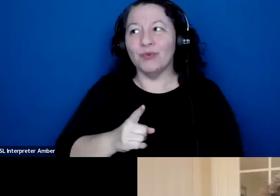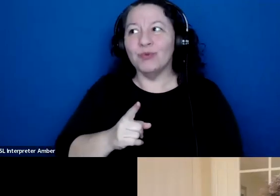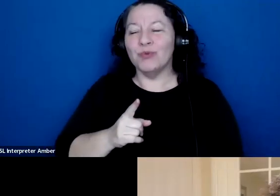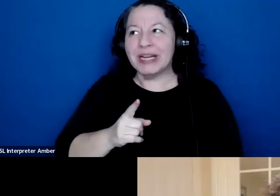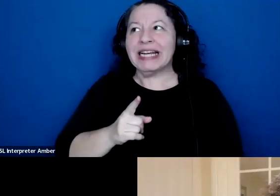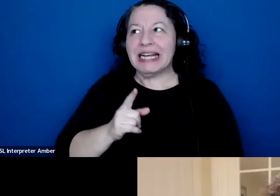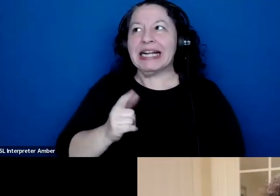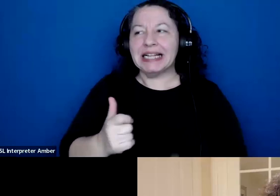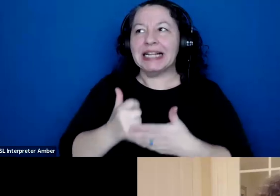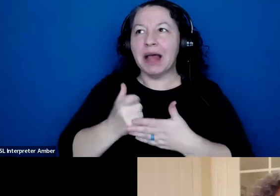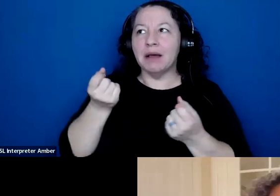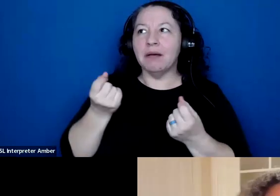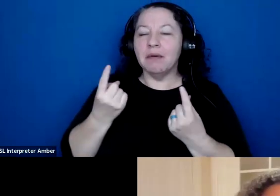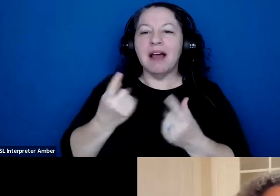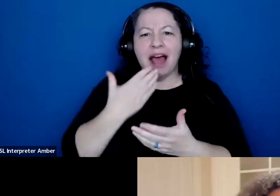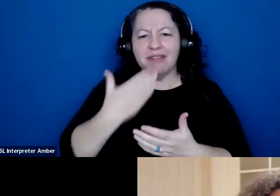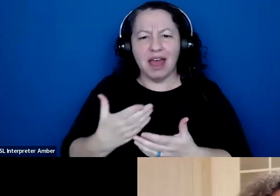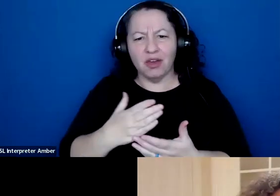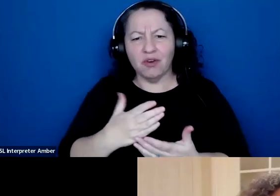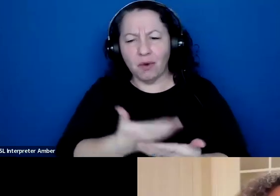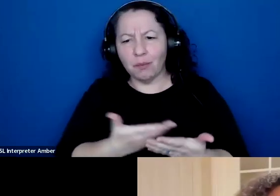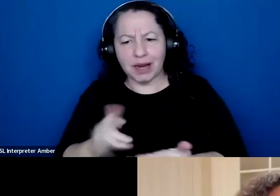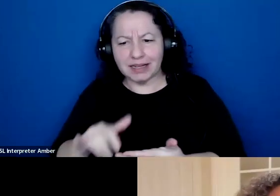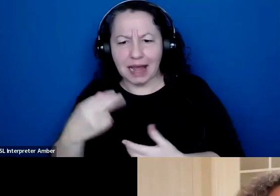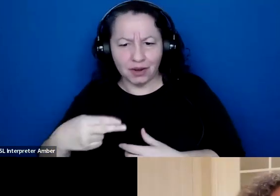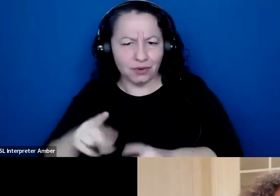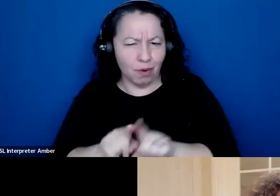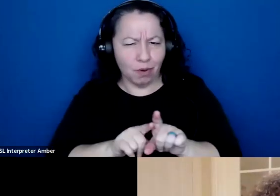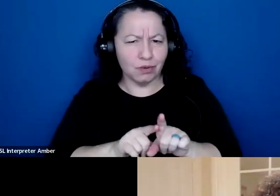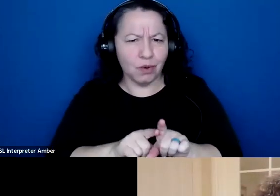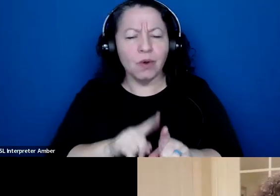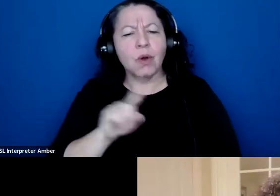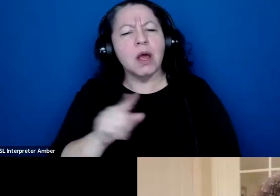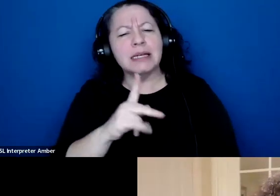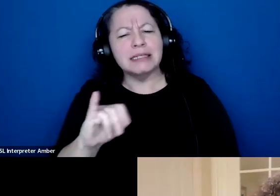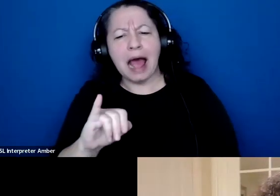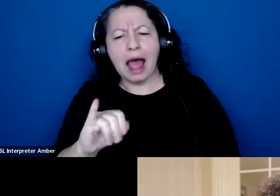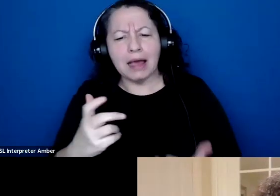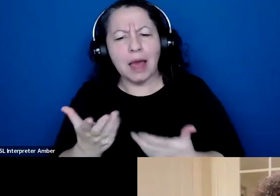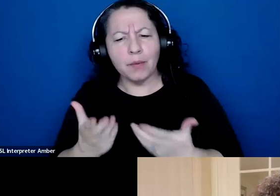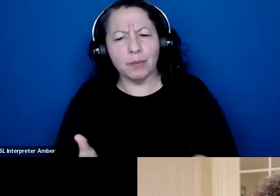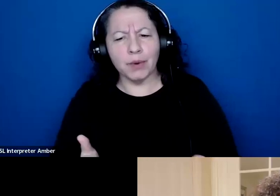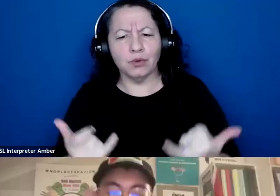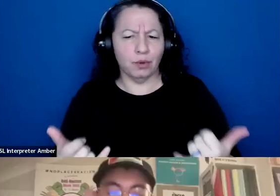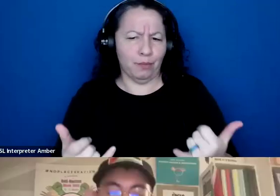And thanks for grounding us in that history a bit. Zaki, I want to sort of bring it to the present day, you know, because just this week,